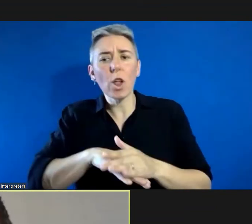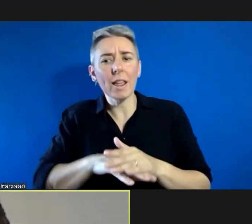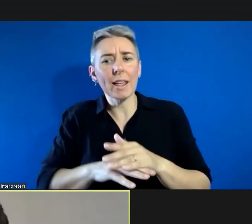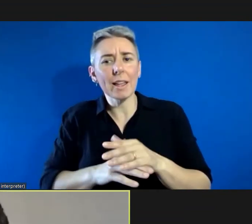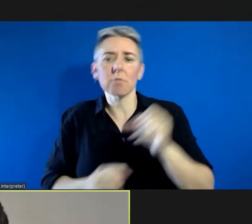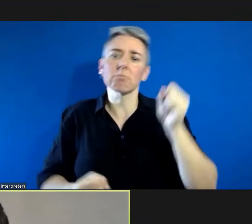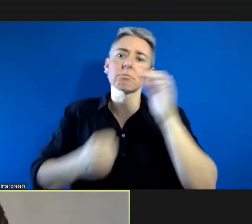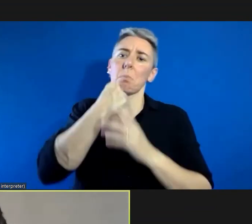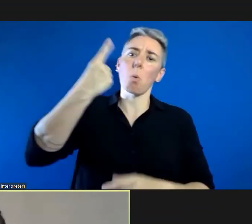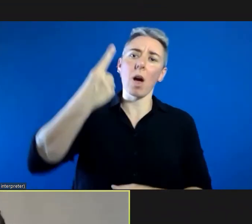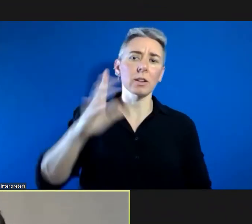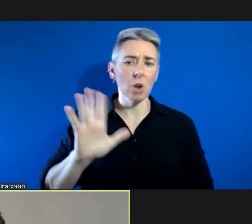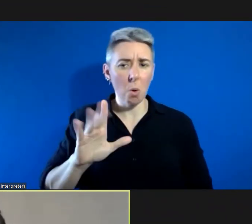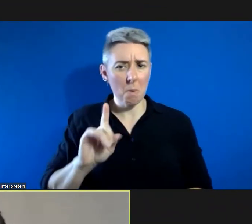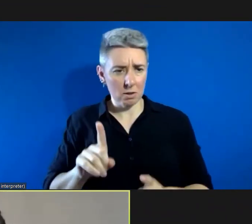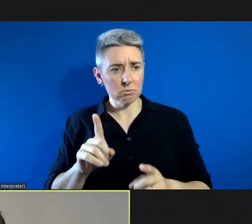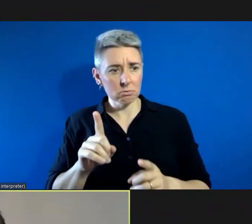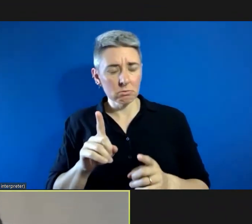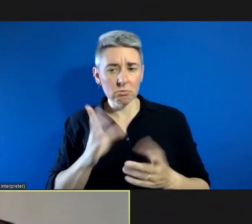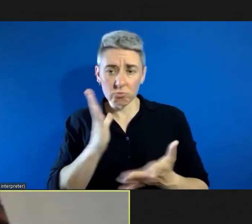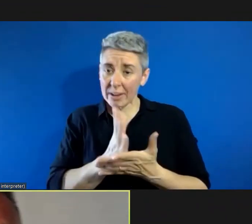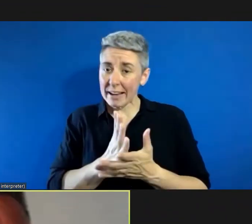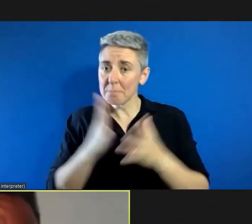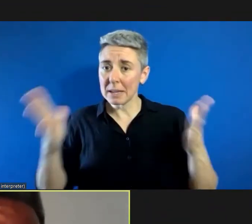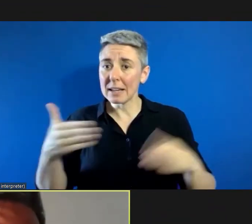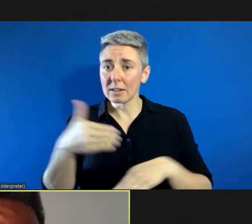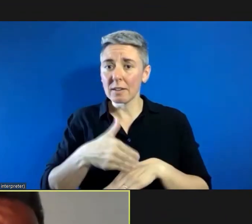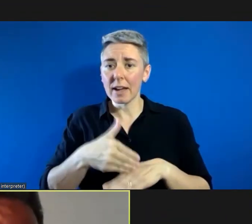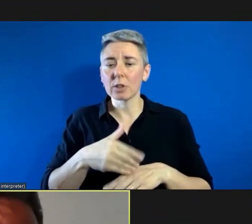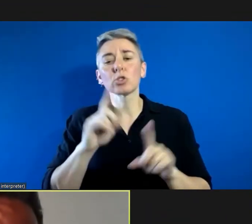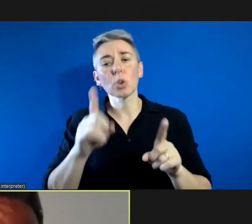have an impact and particularly, it's really interesting, I'm worried sometimes we'll be trying